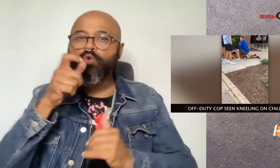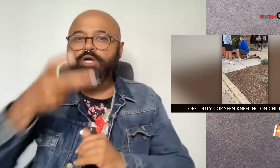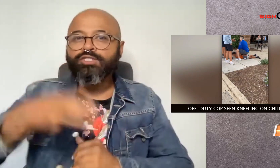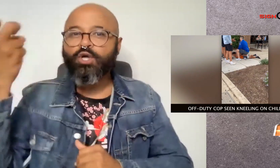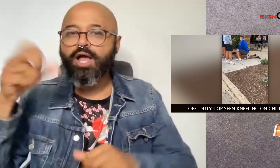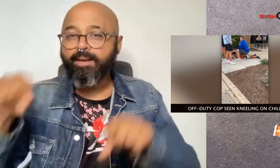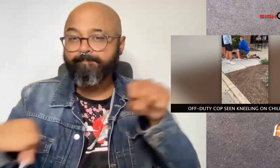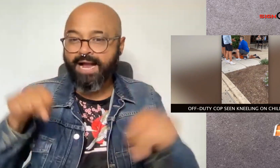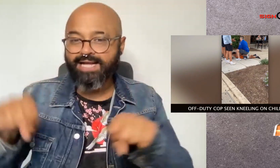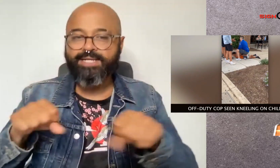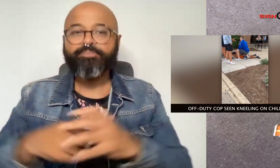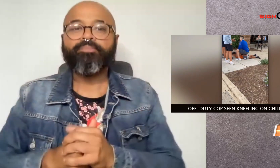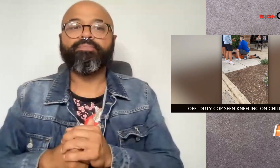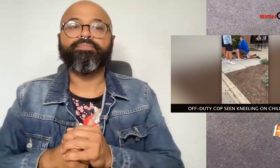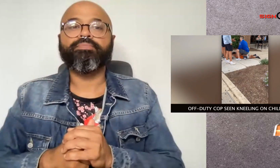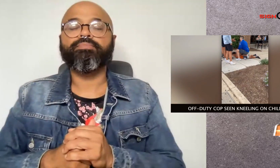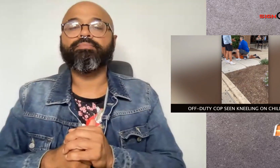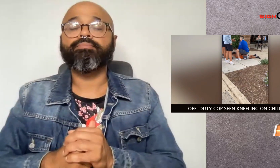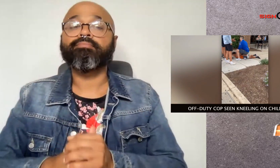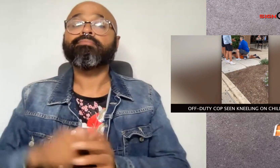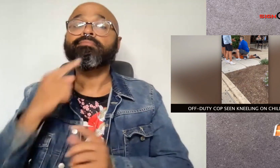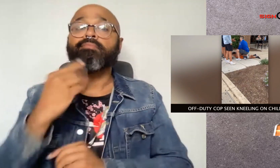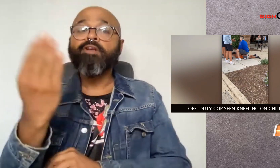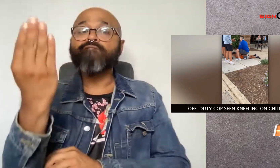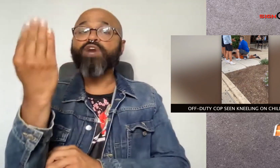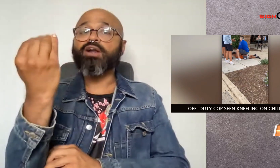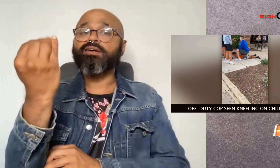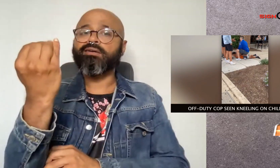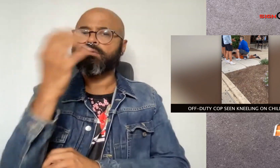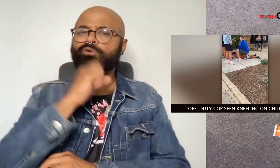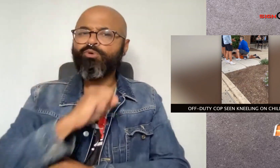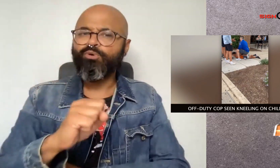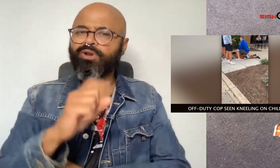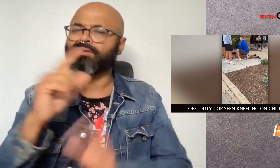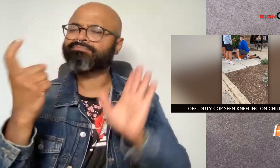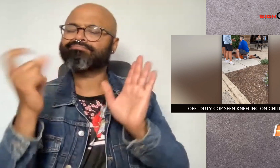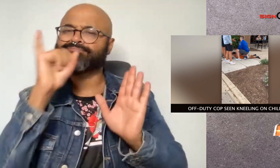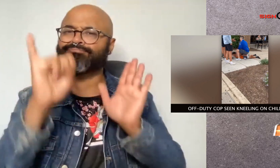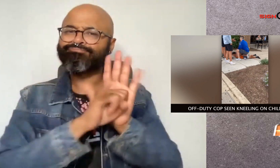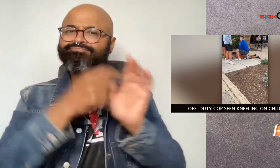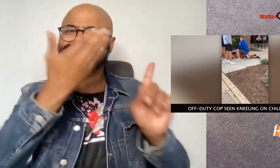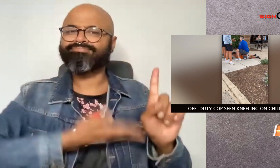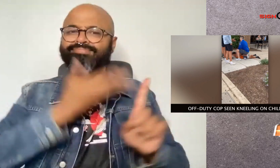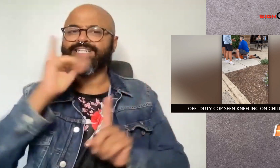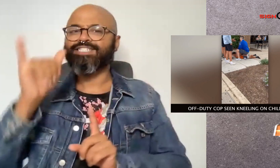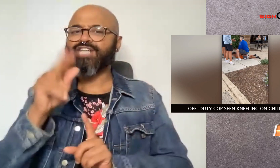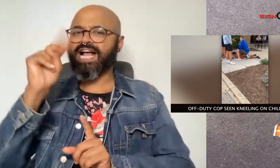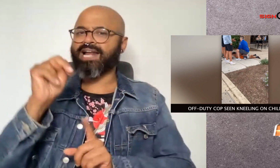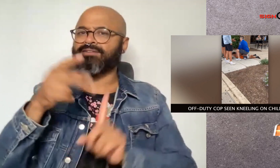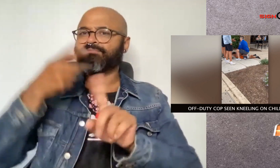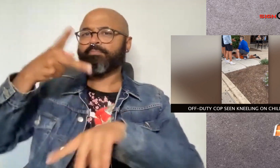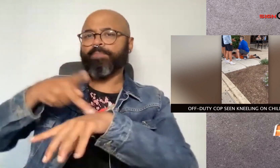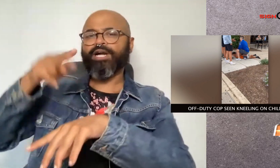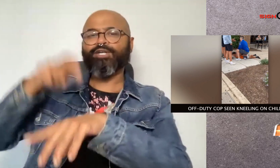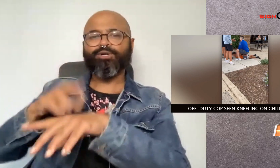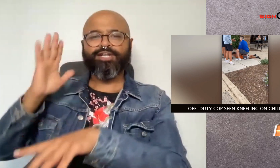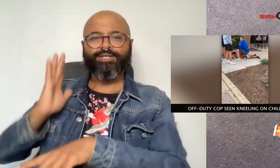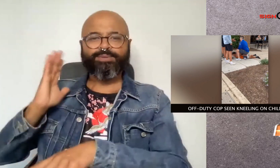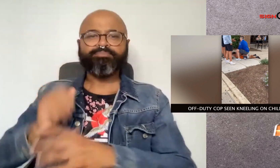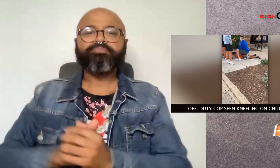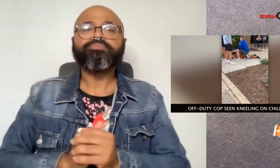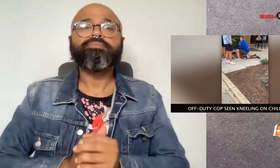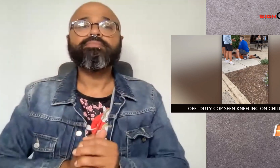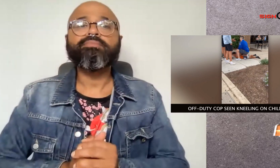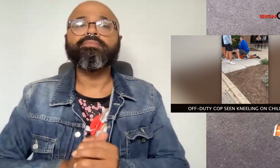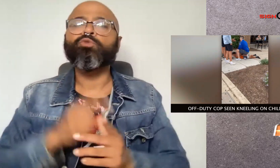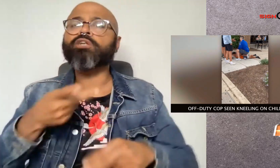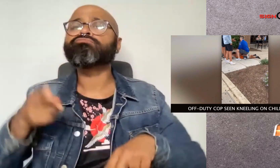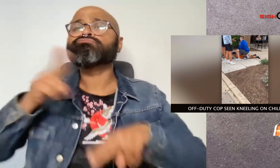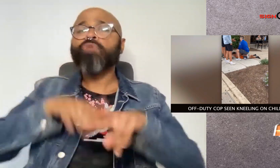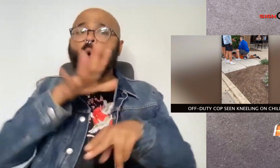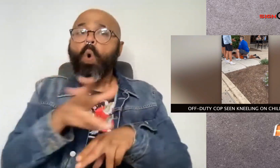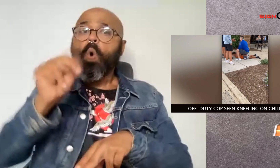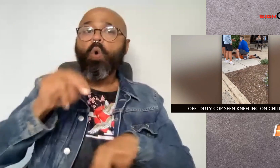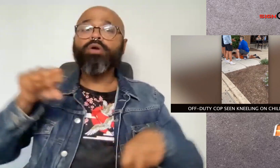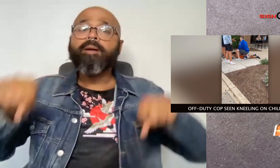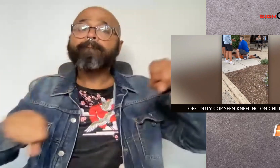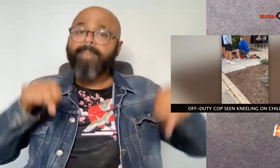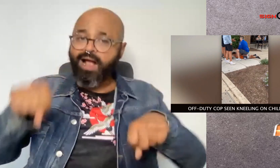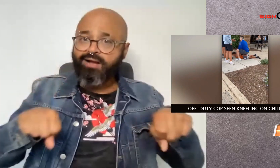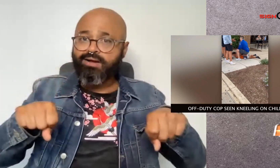to see who stole the bike a 14-year-old boy only identified as JN of Puerto Rican descent